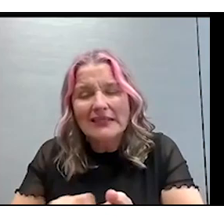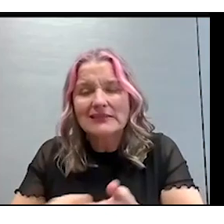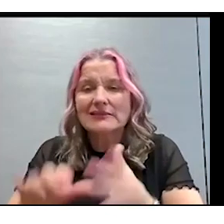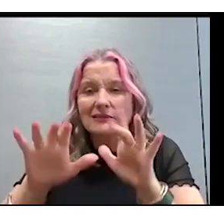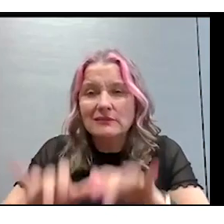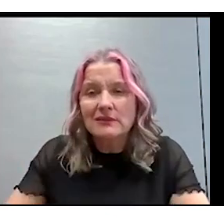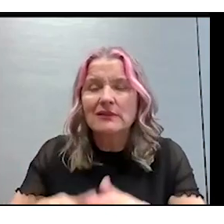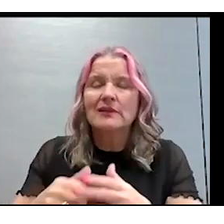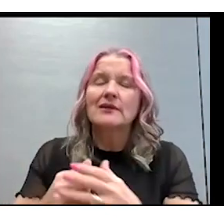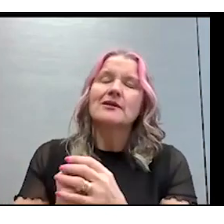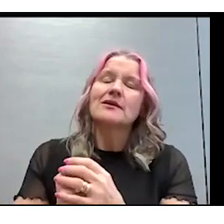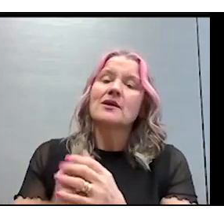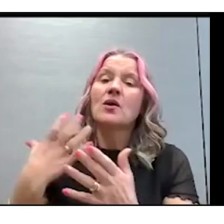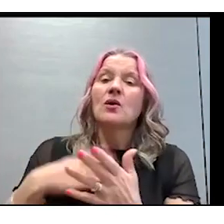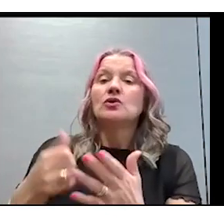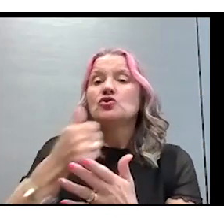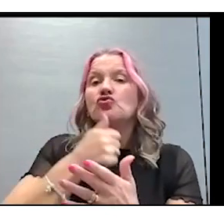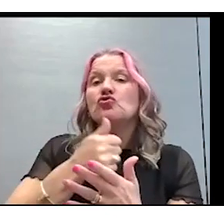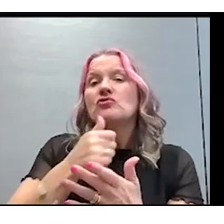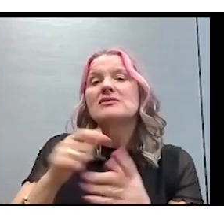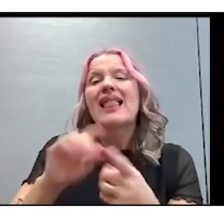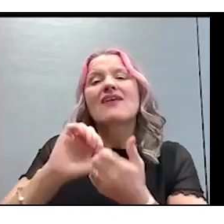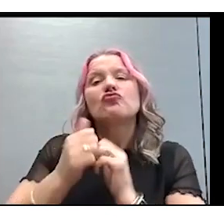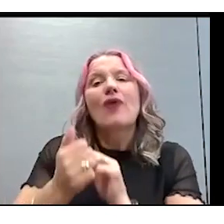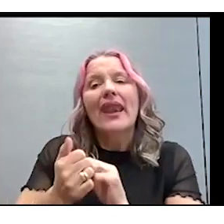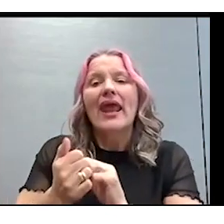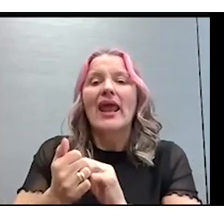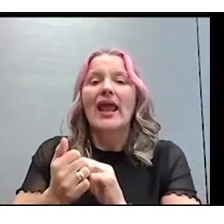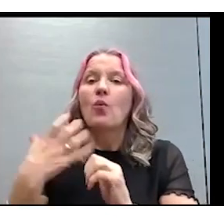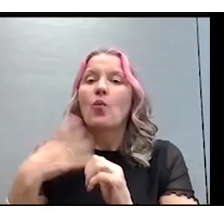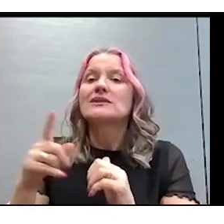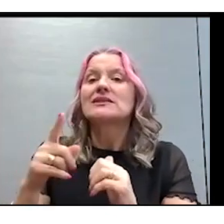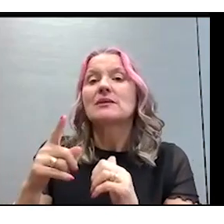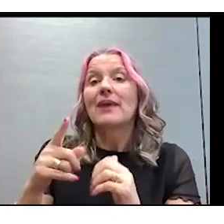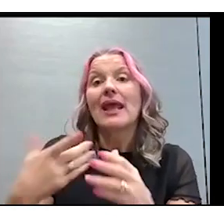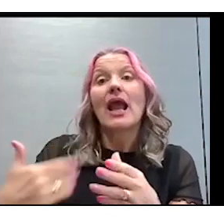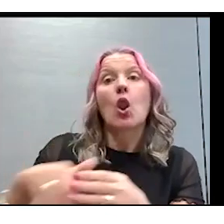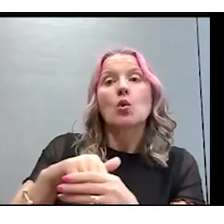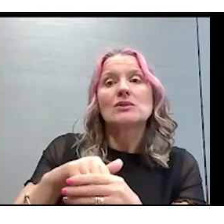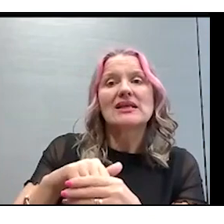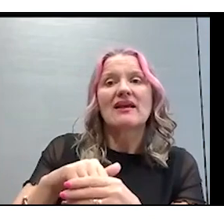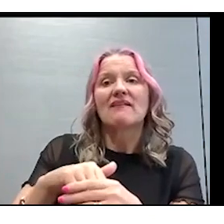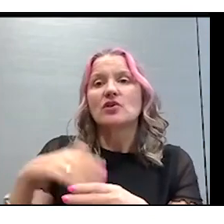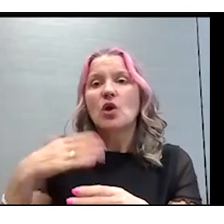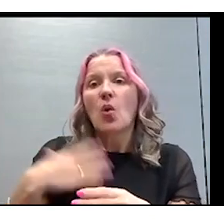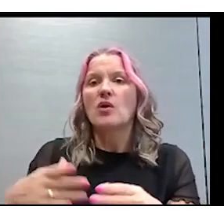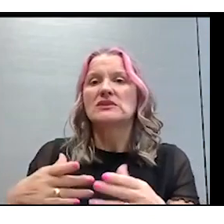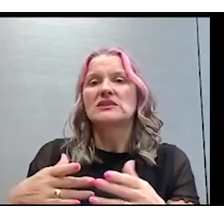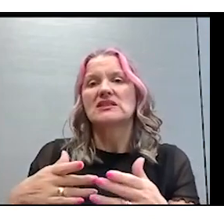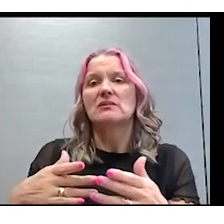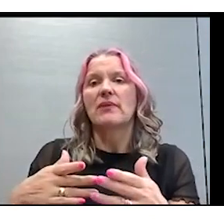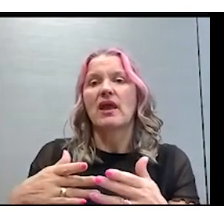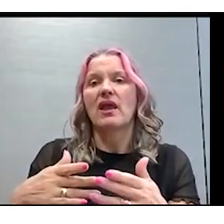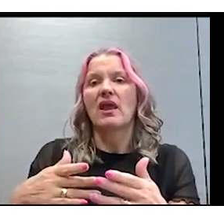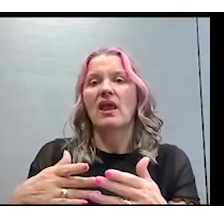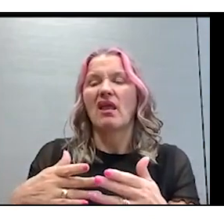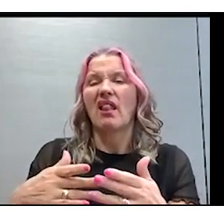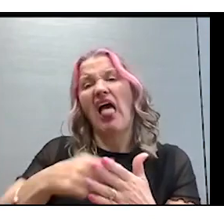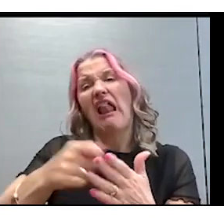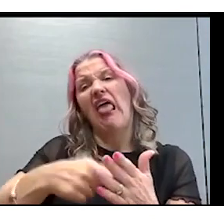We wanted to use a friendly tone and we want it to be inclusive. We definitely don't want it to allow for any language.